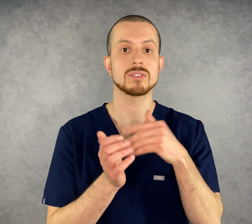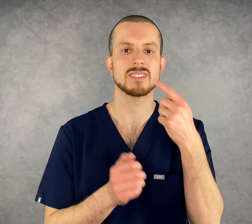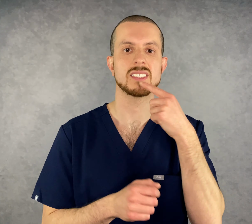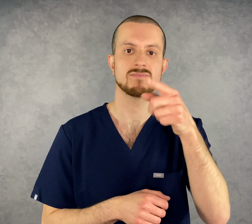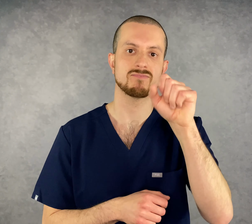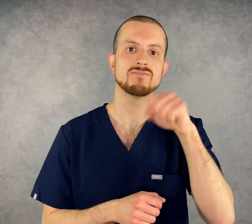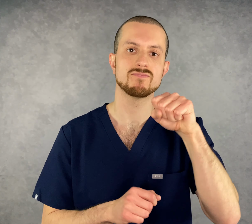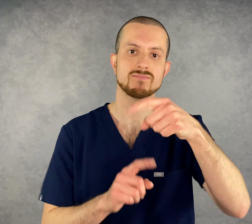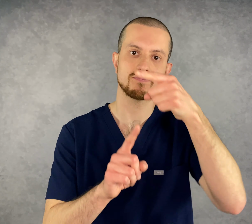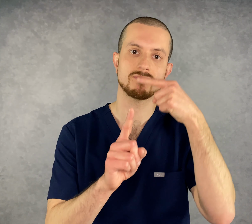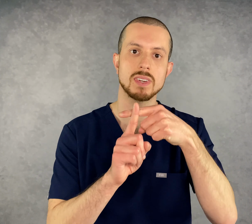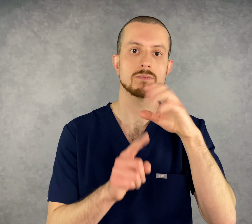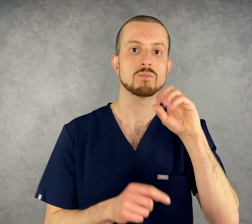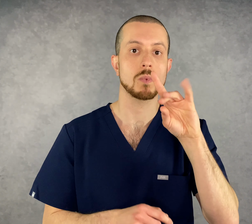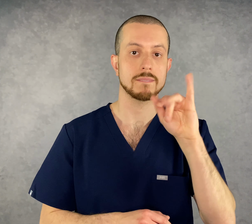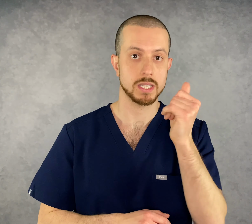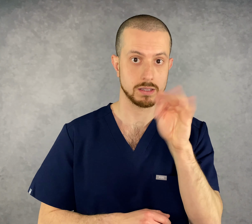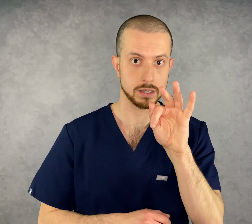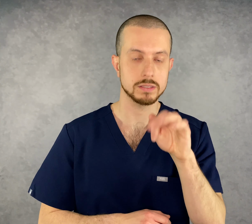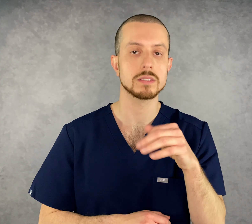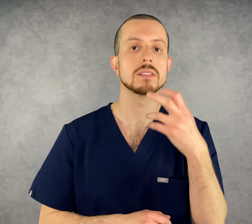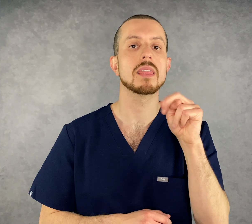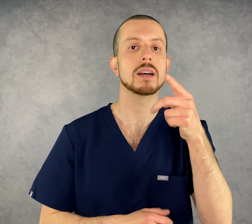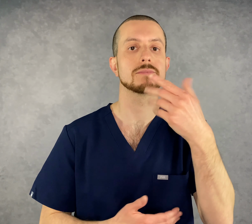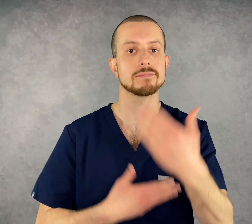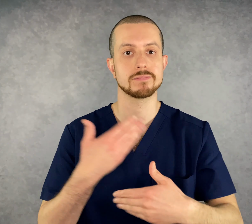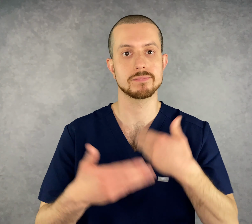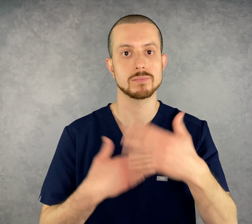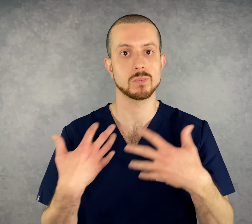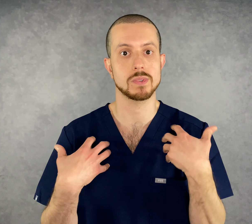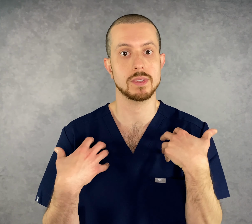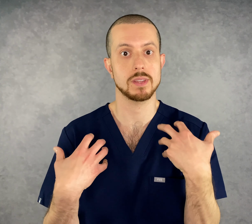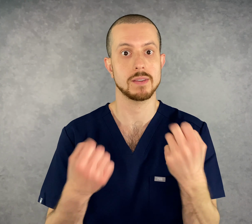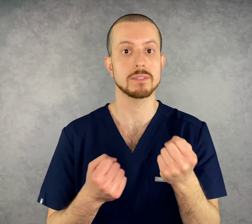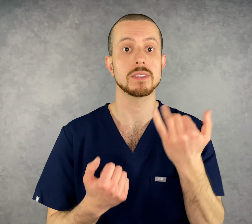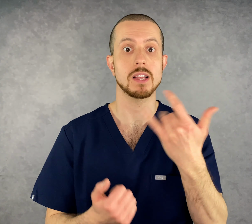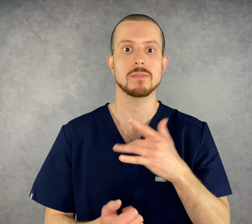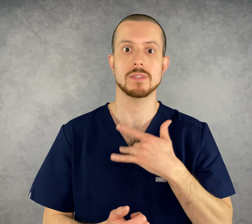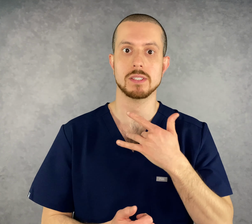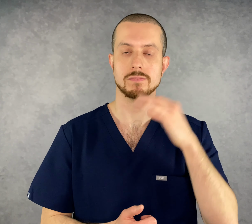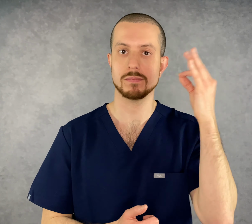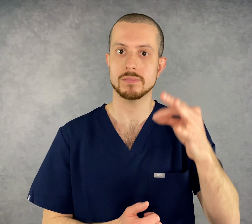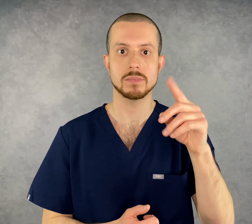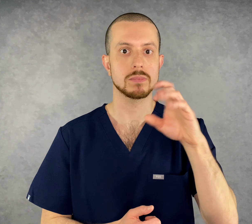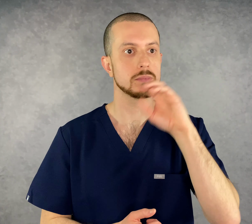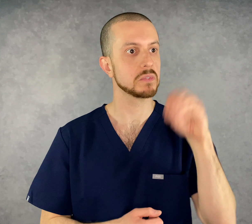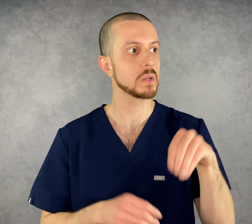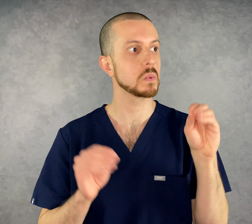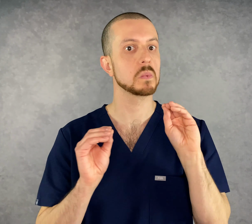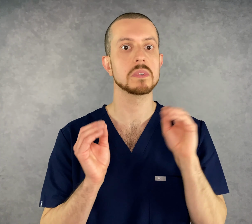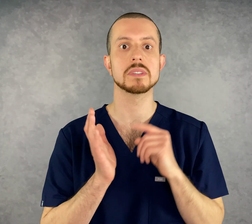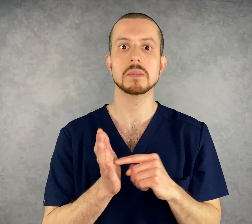tested positive for COVID-19, and you've completely recovered -- You're feeling great and are no longer symptomatic,